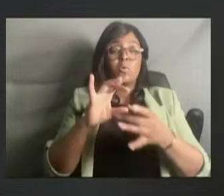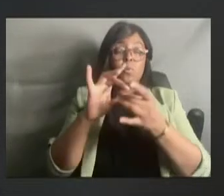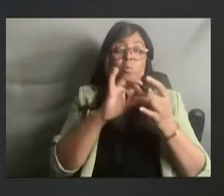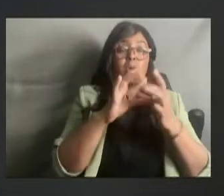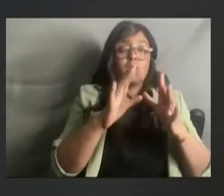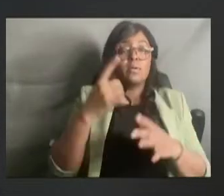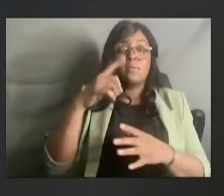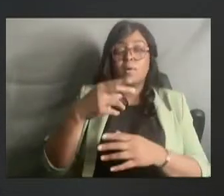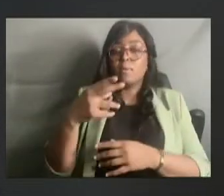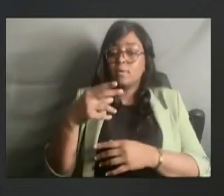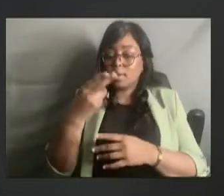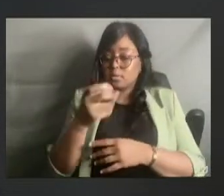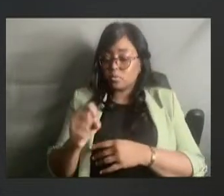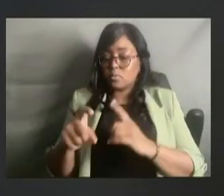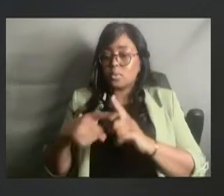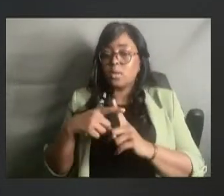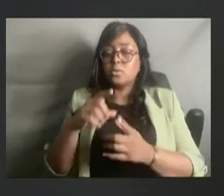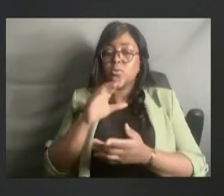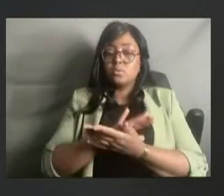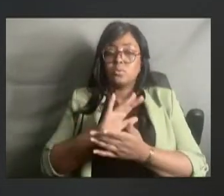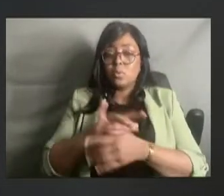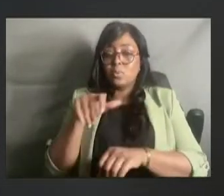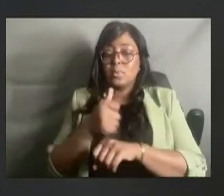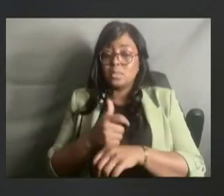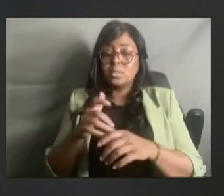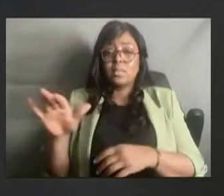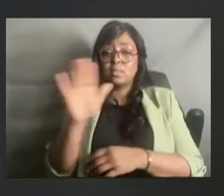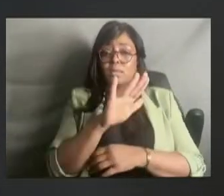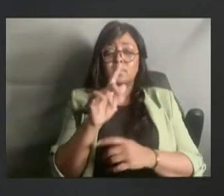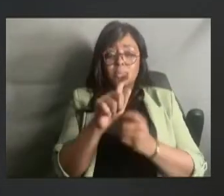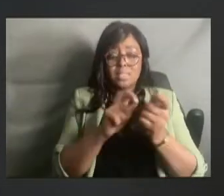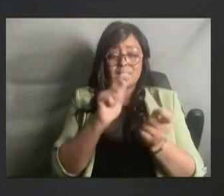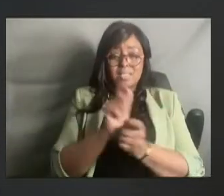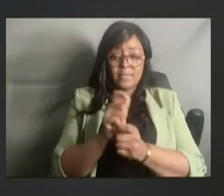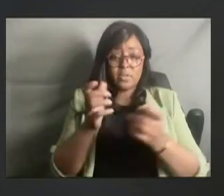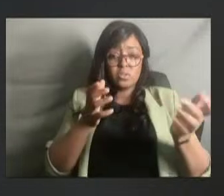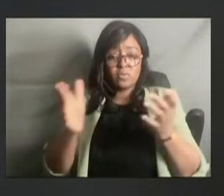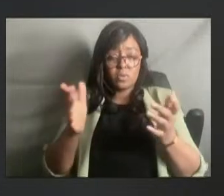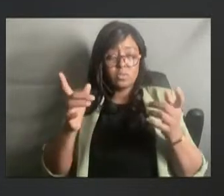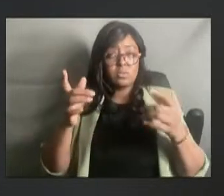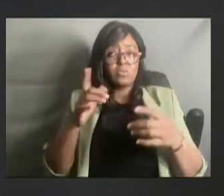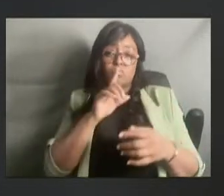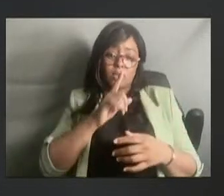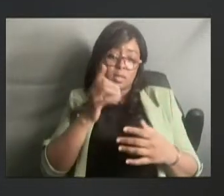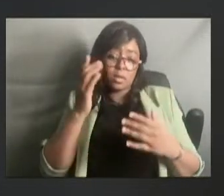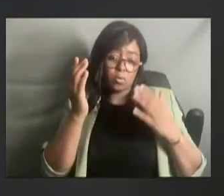a director and a coordinator over high schools and school